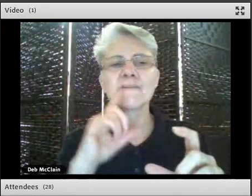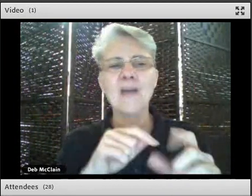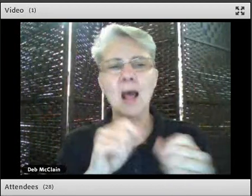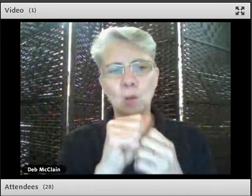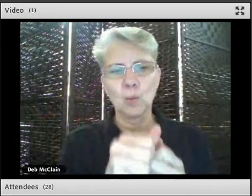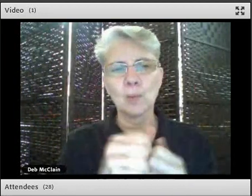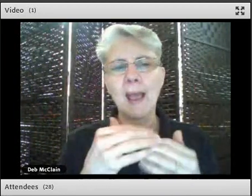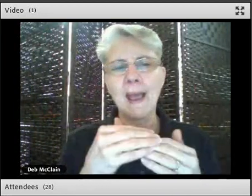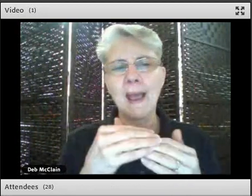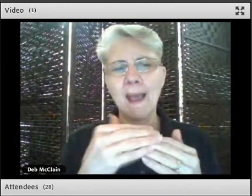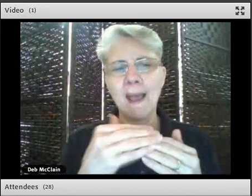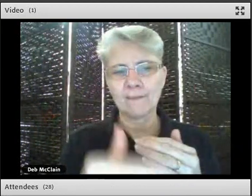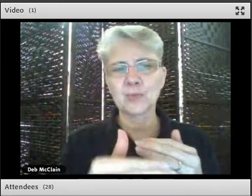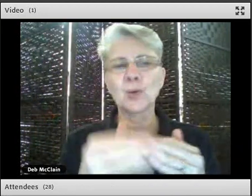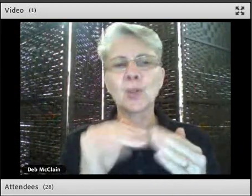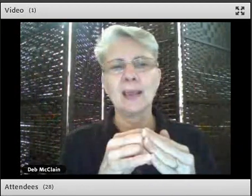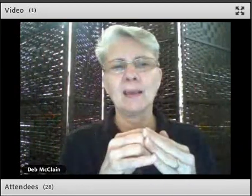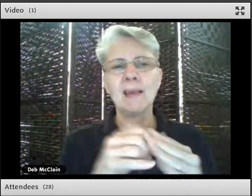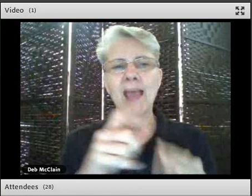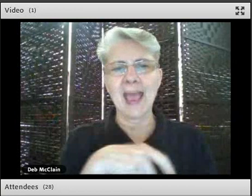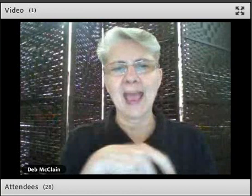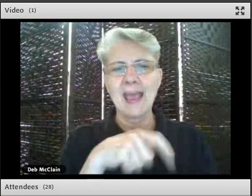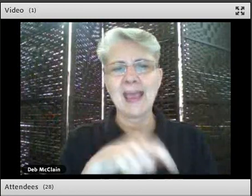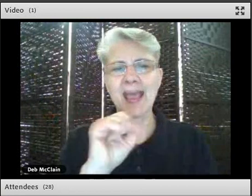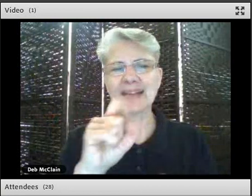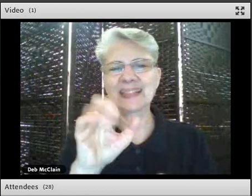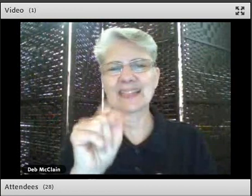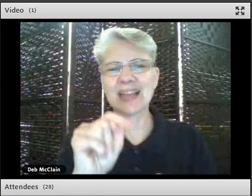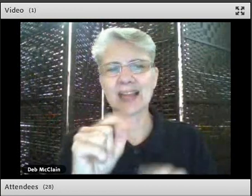So that's represented by the ellipses.